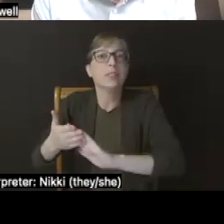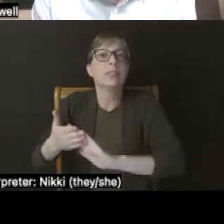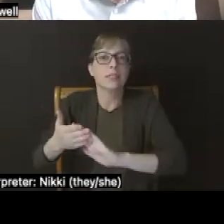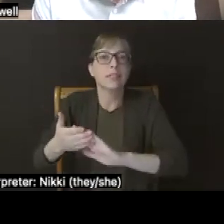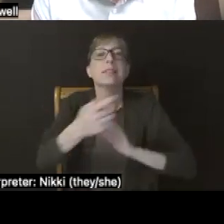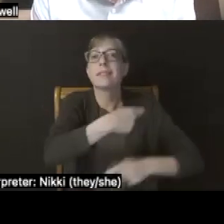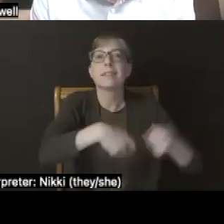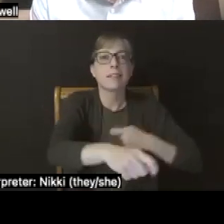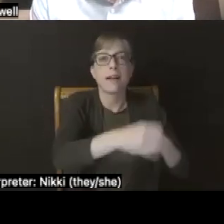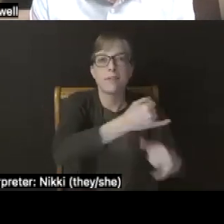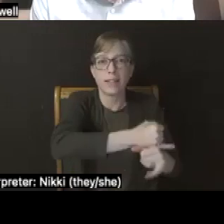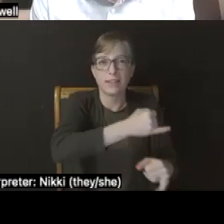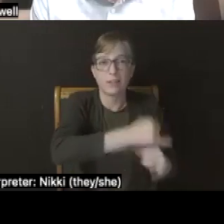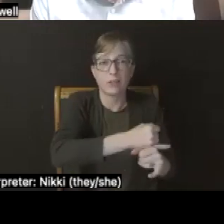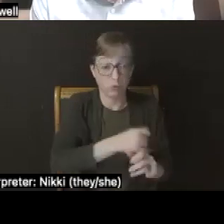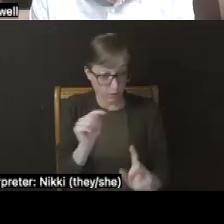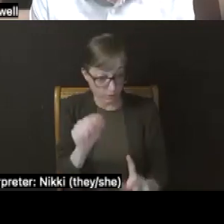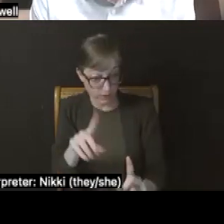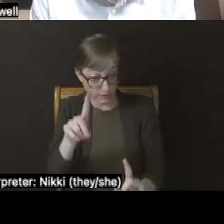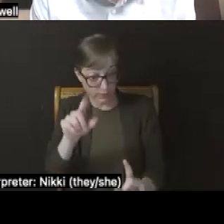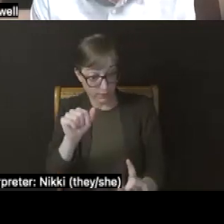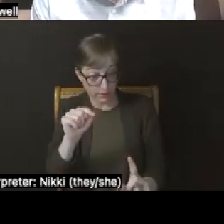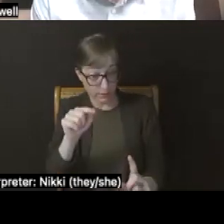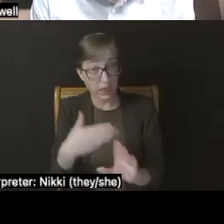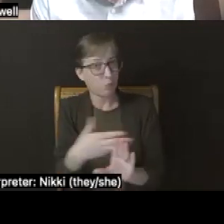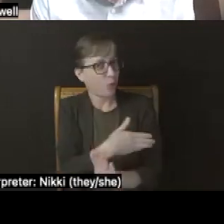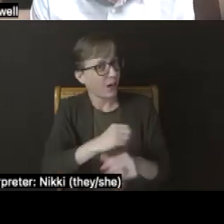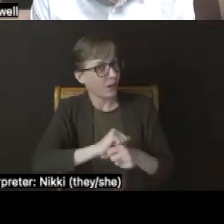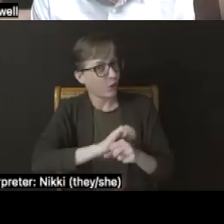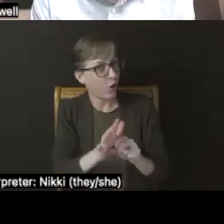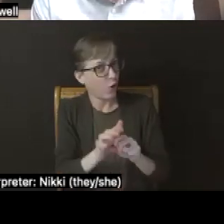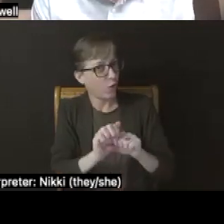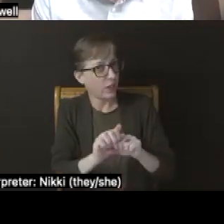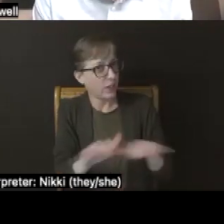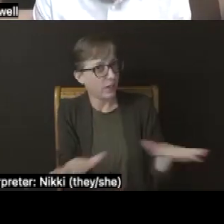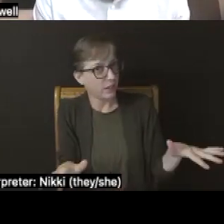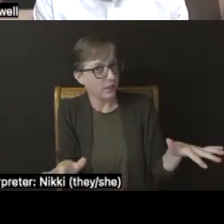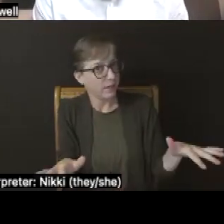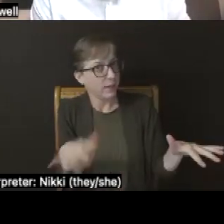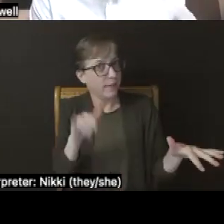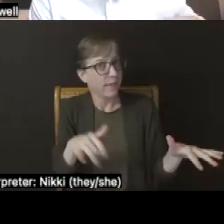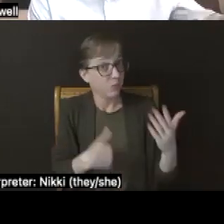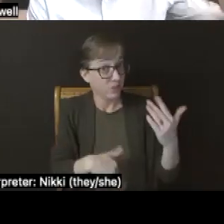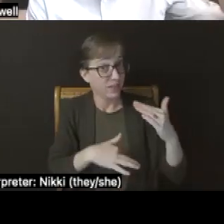Covid it was up to 59% that we spend in the community.